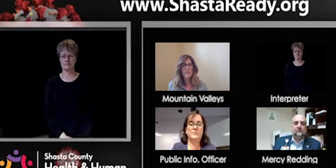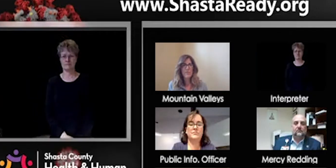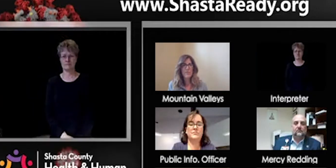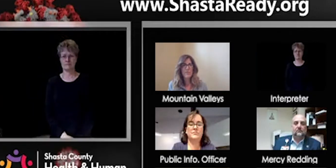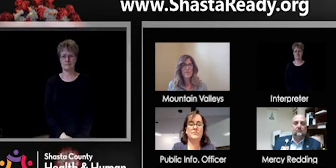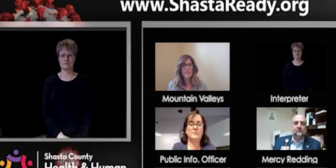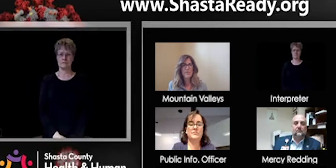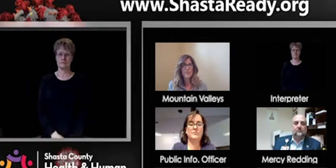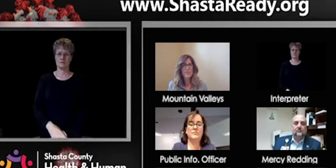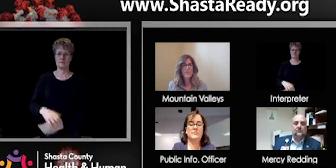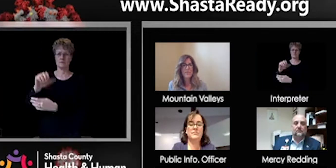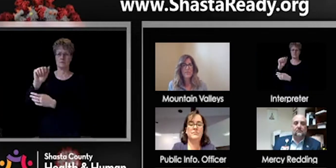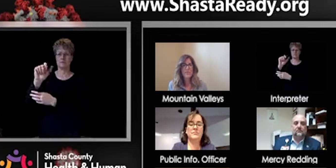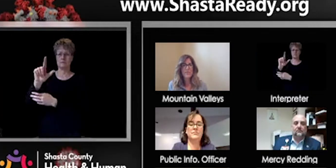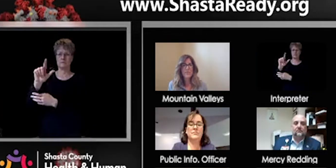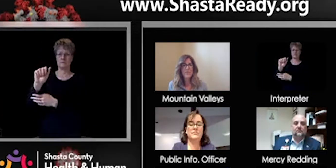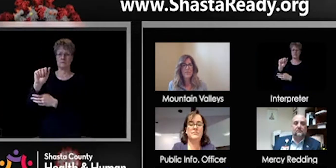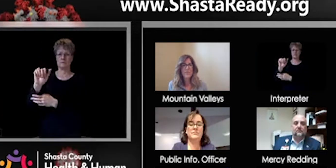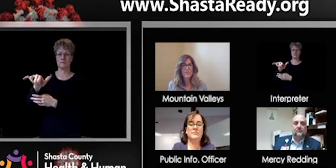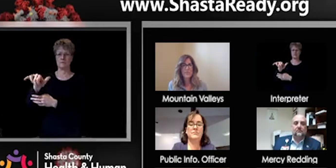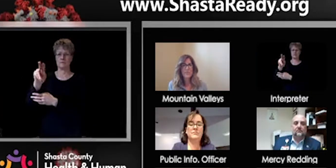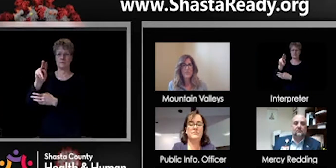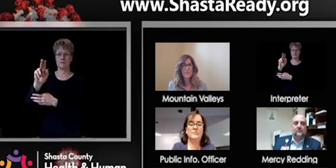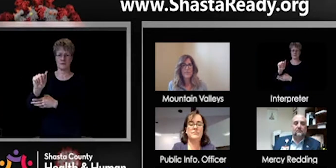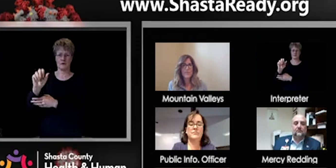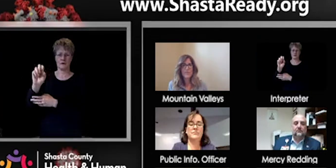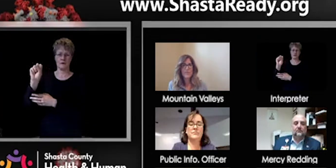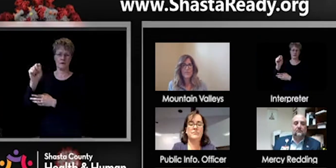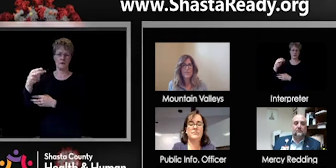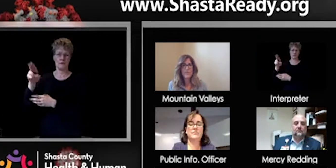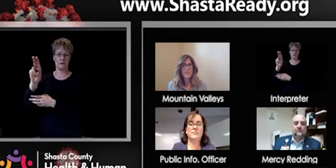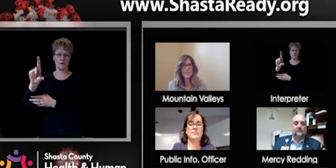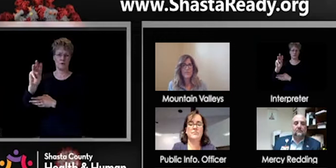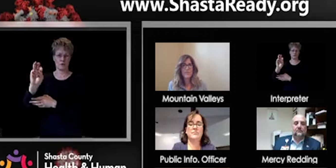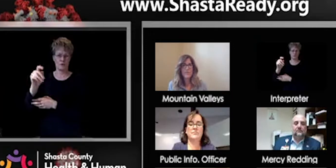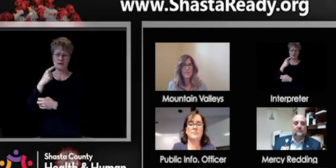months is what you are predicting for “Phase Two?” I missed that for a second.